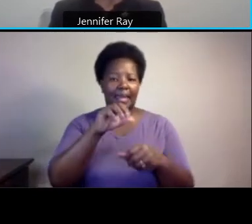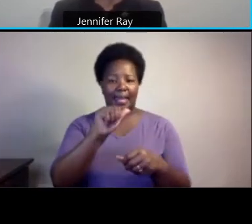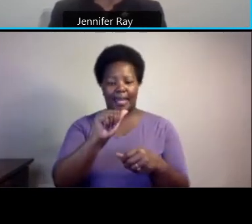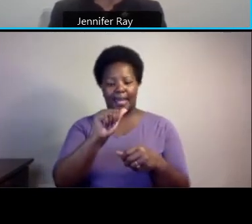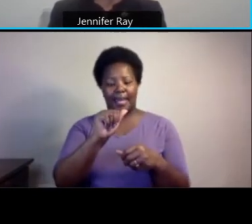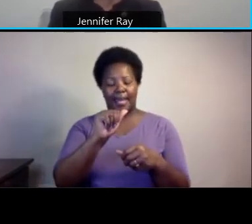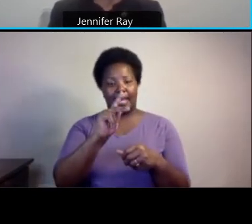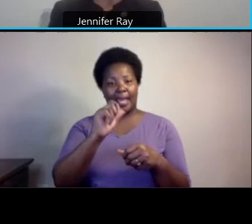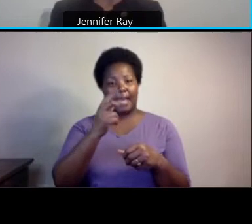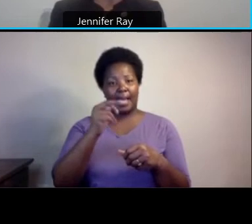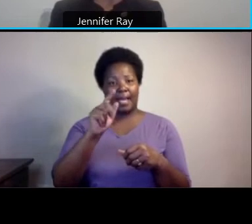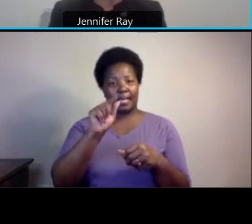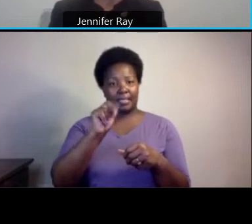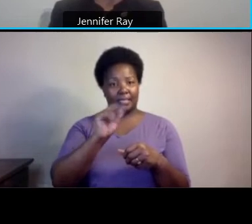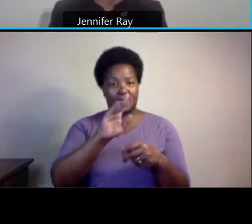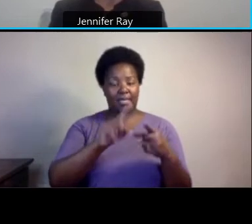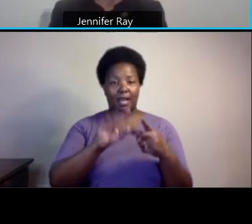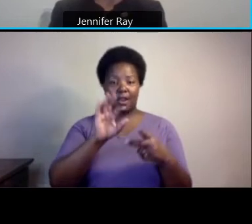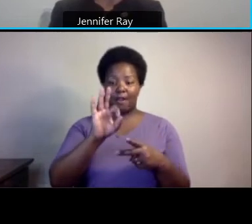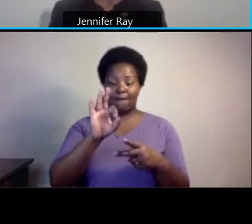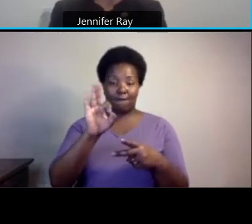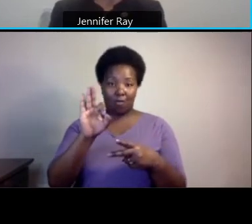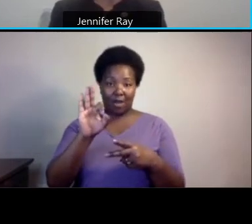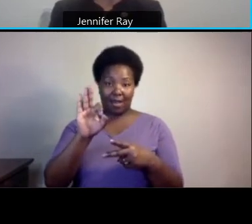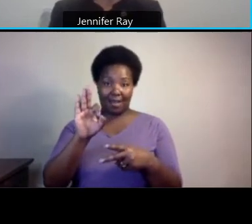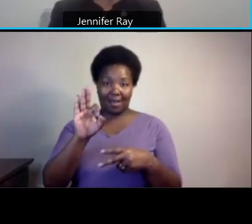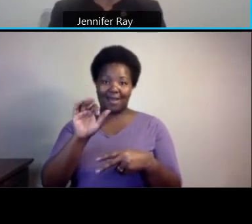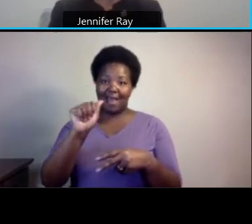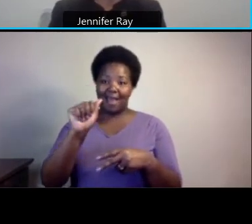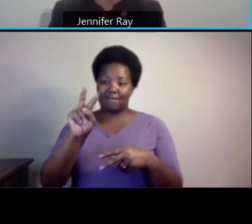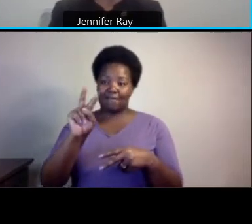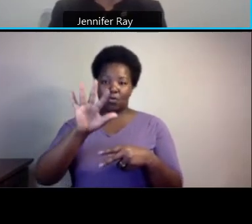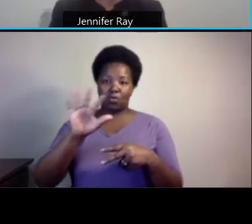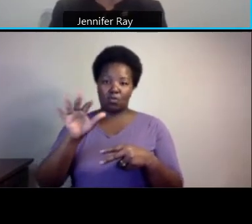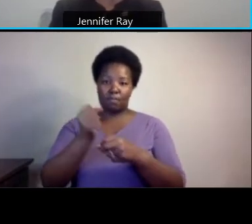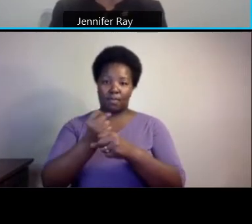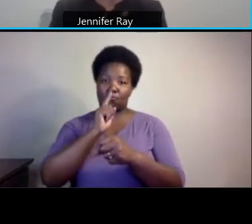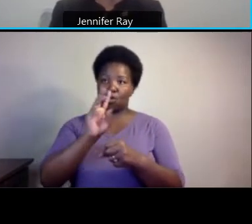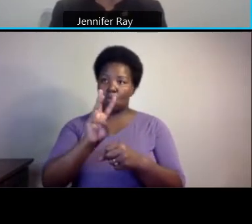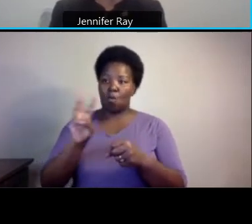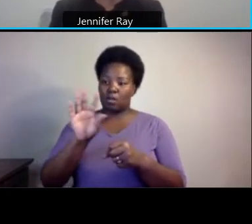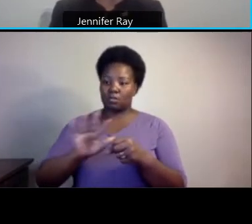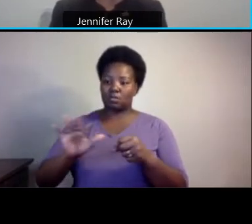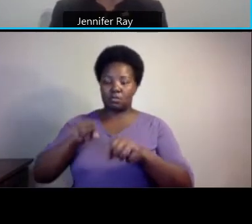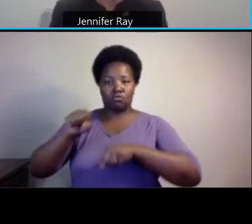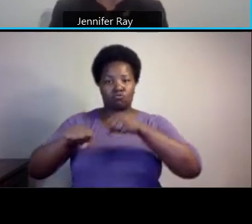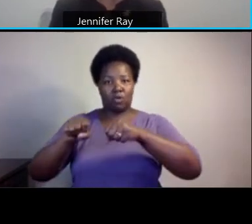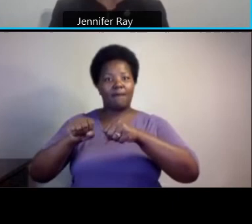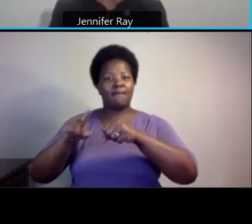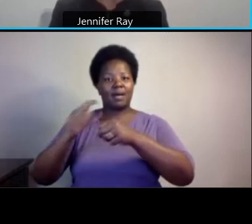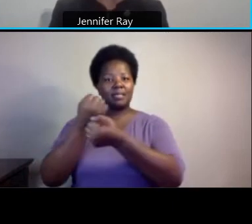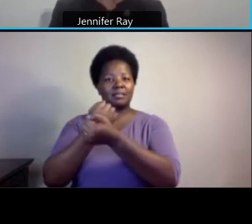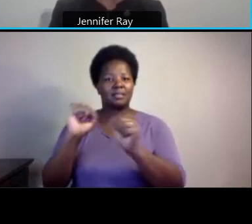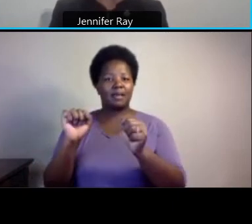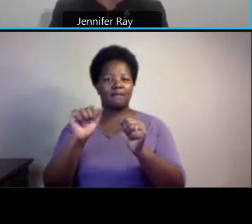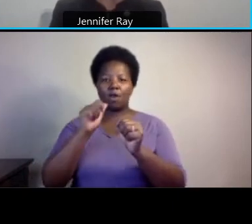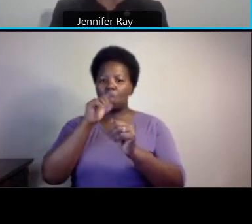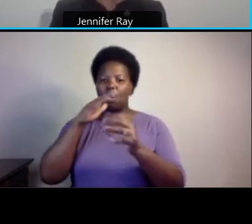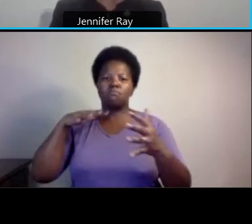to protect westbound bicyclists from being right hooked by car drivers and the response is that